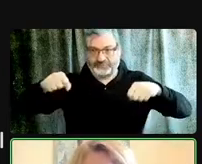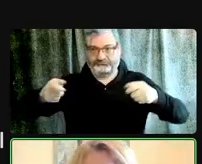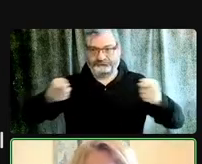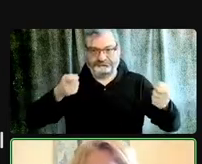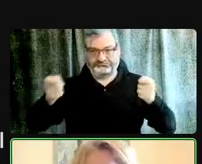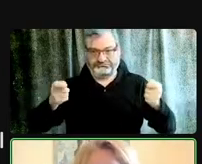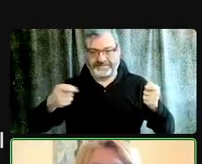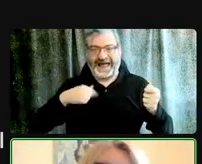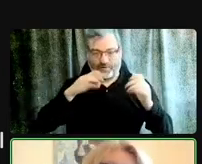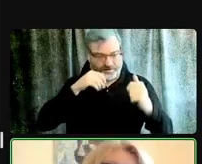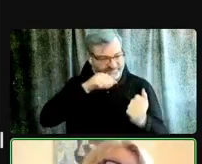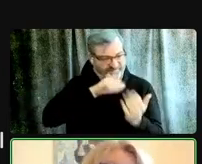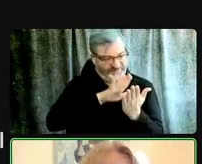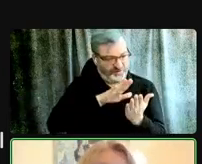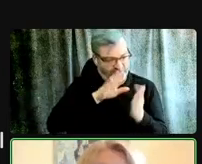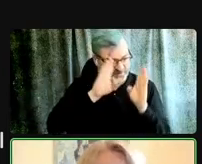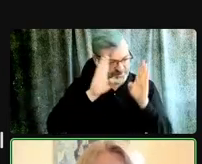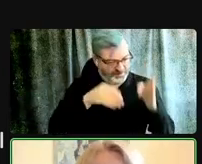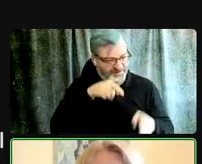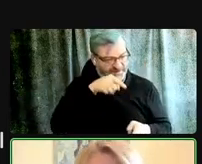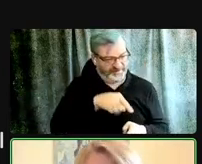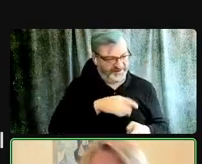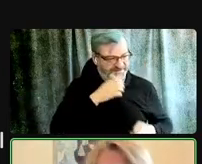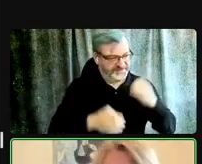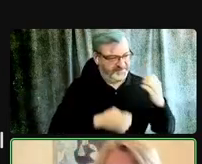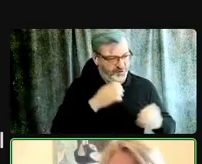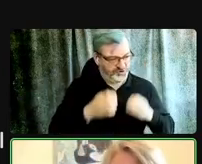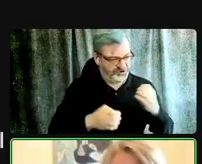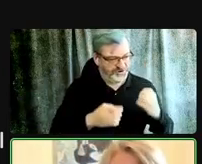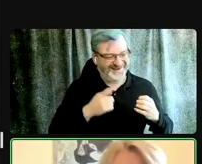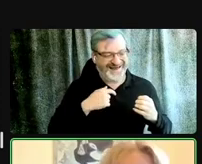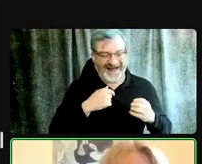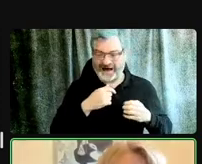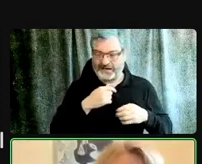this mood, and I will drive that experience.